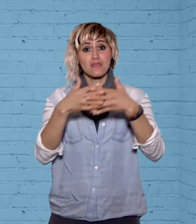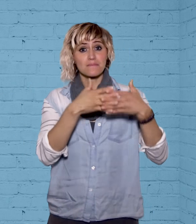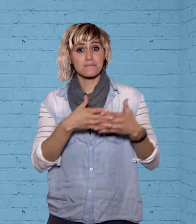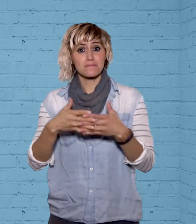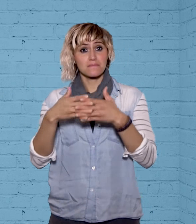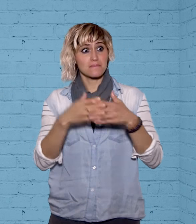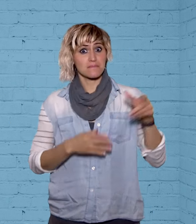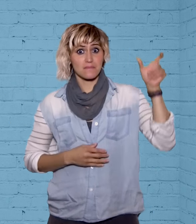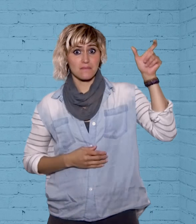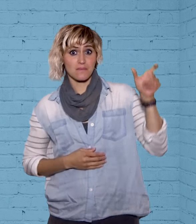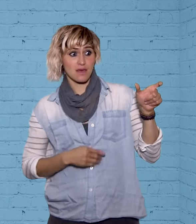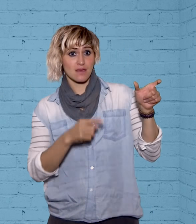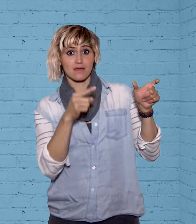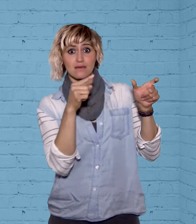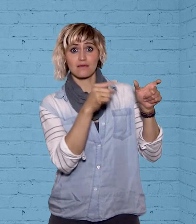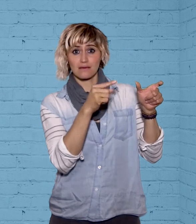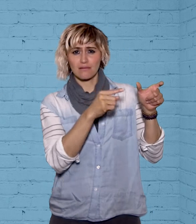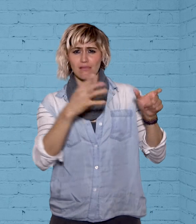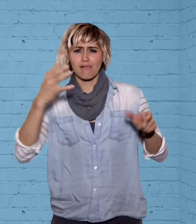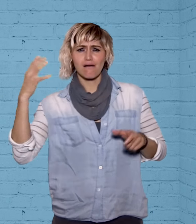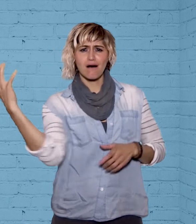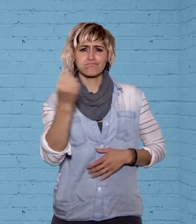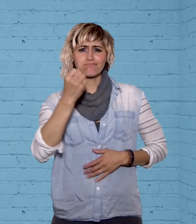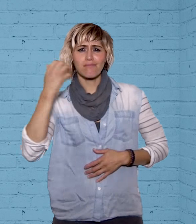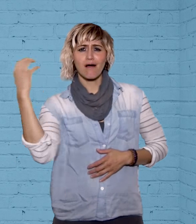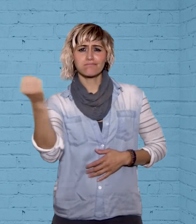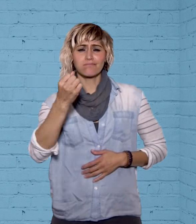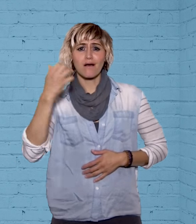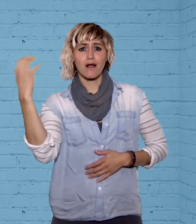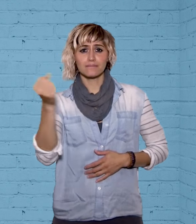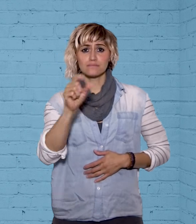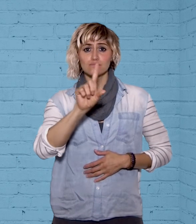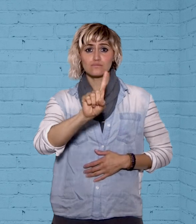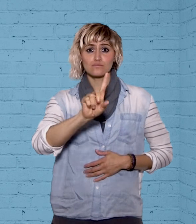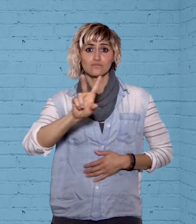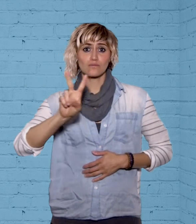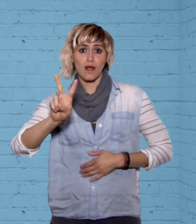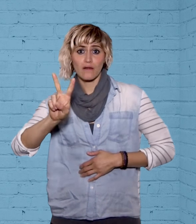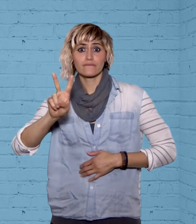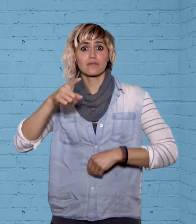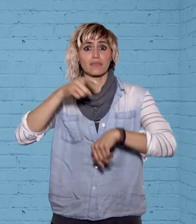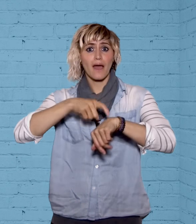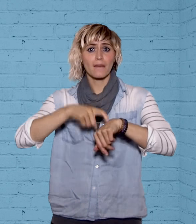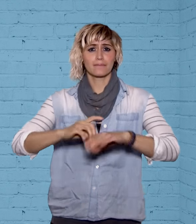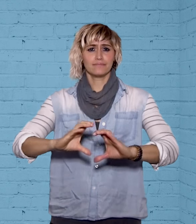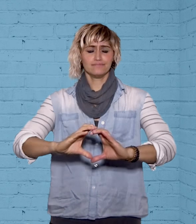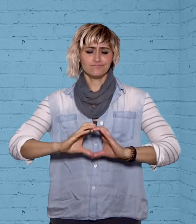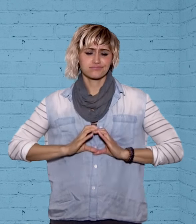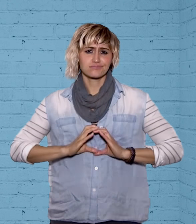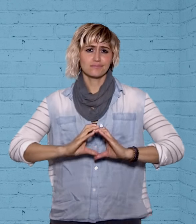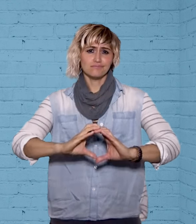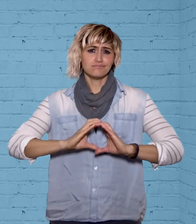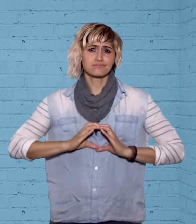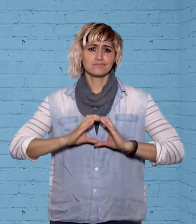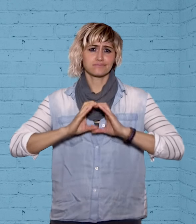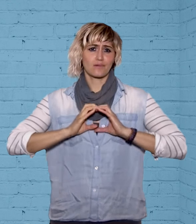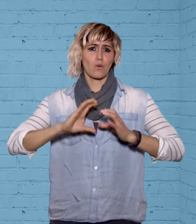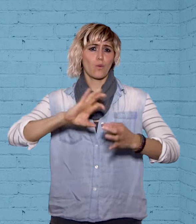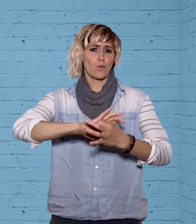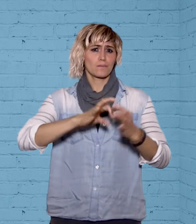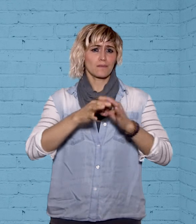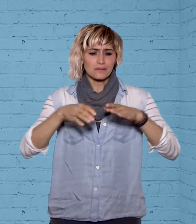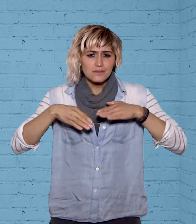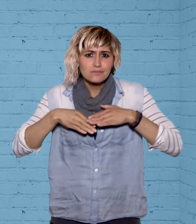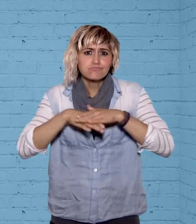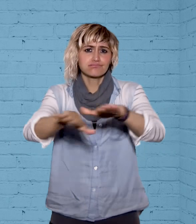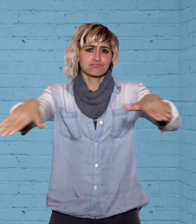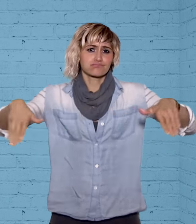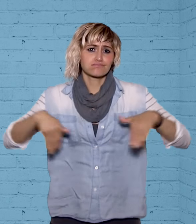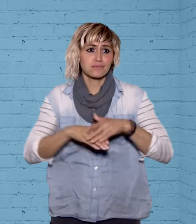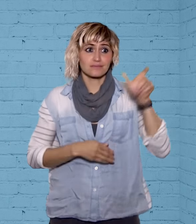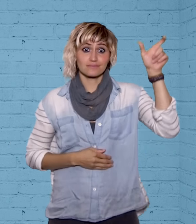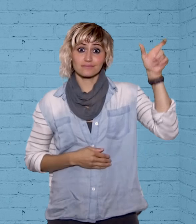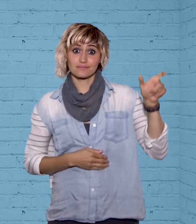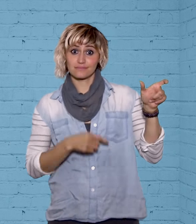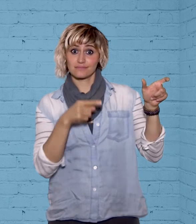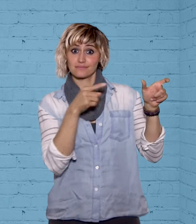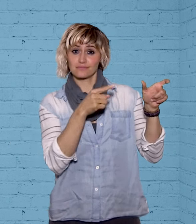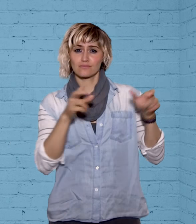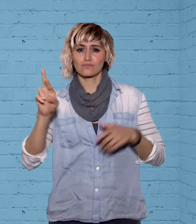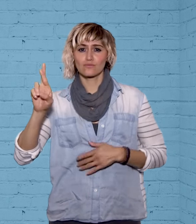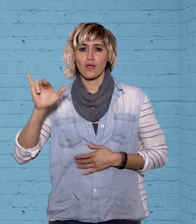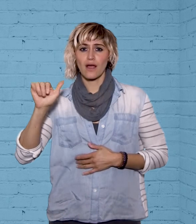The American 12-time Olympic medalist swimmer Ryan Lochte